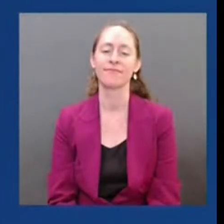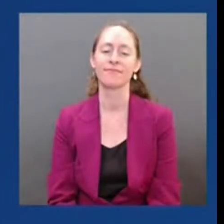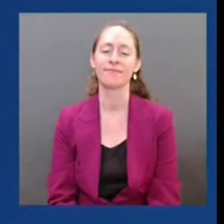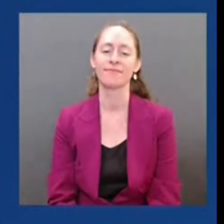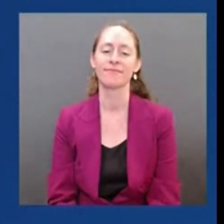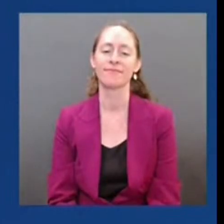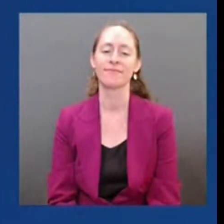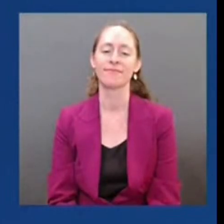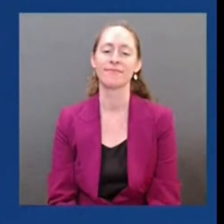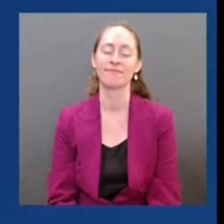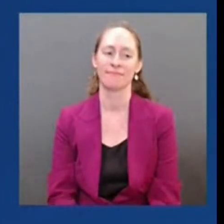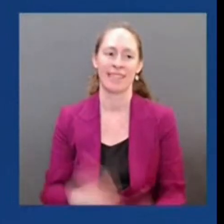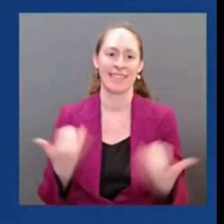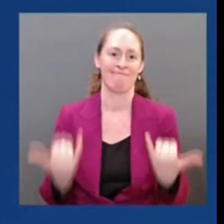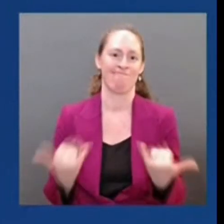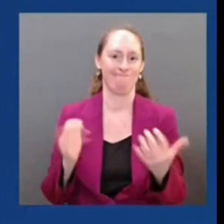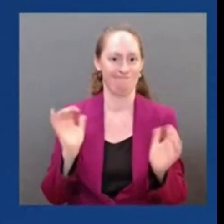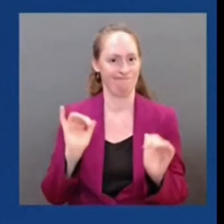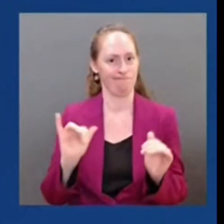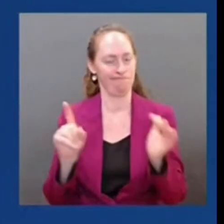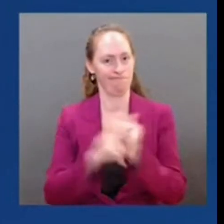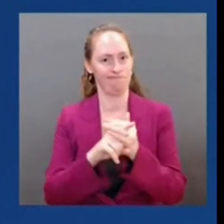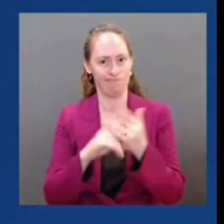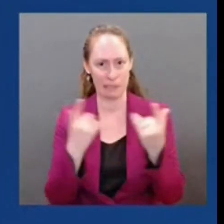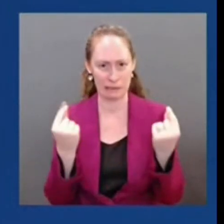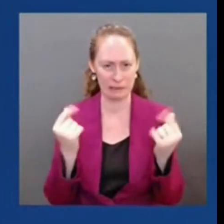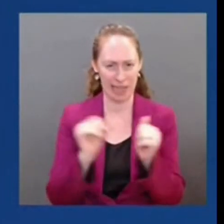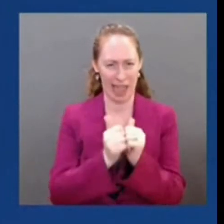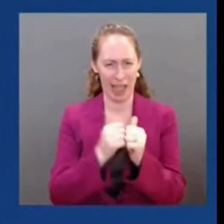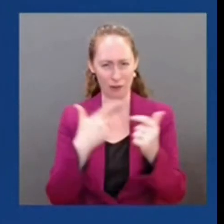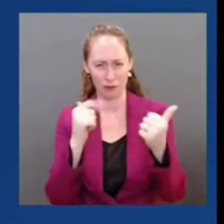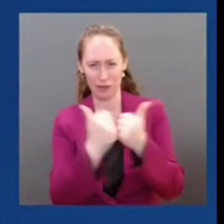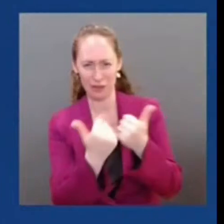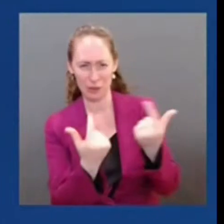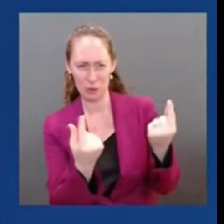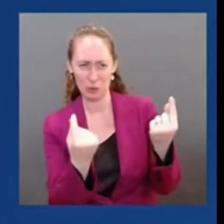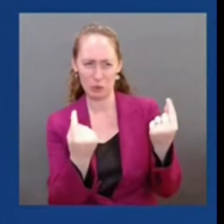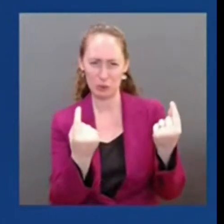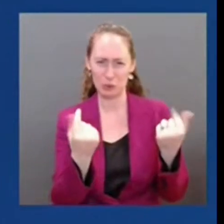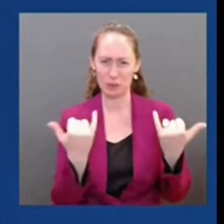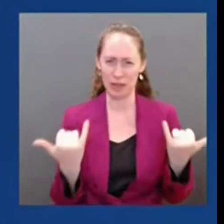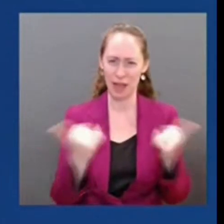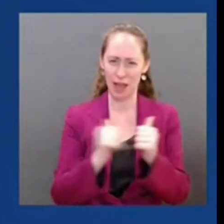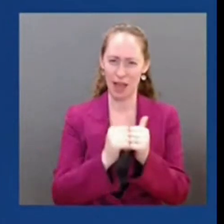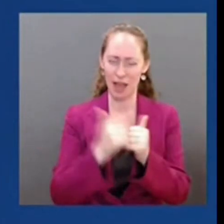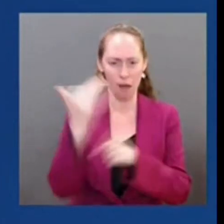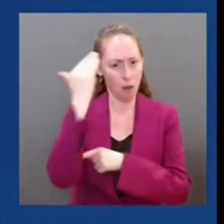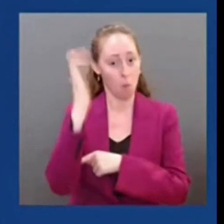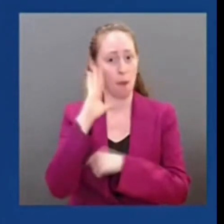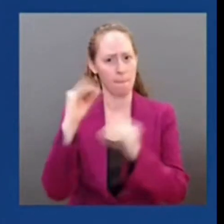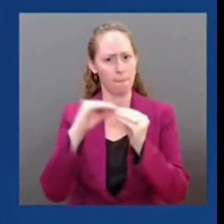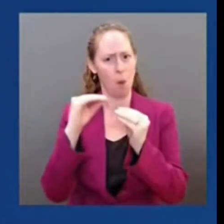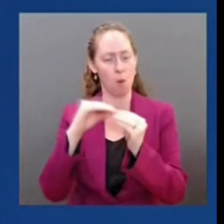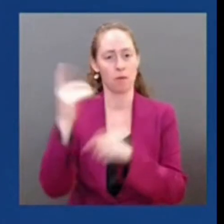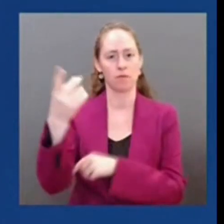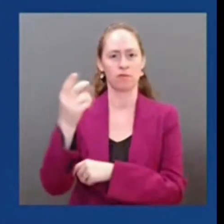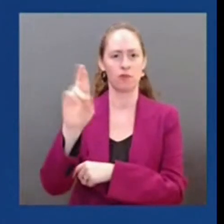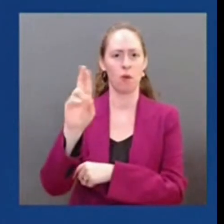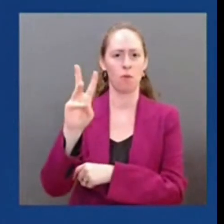ARE MORE CONTAGIOUS, AND THEY ARE DRIVING A LOT OF THESE INCREASES IN INFECTION THAT WE SEE ACROSS THE NATION.